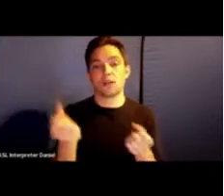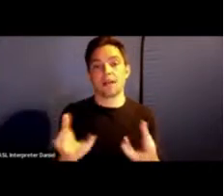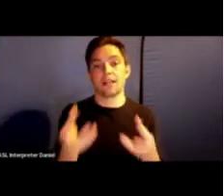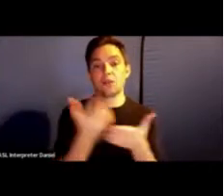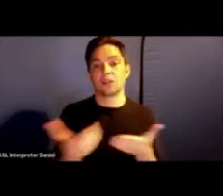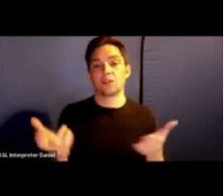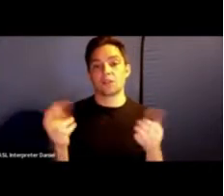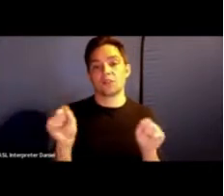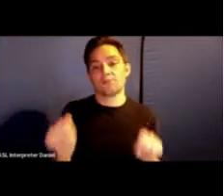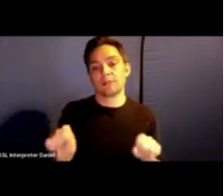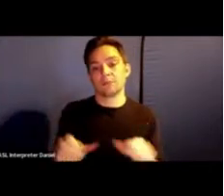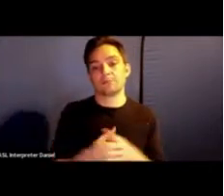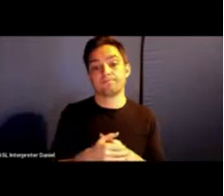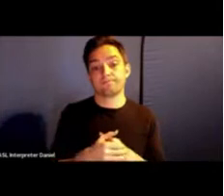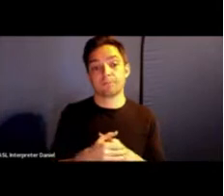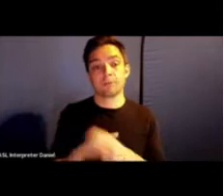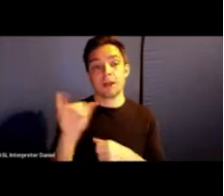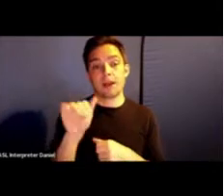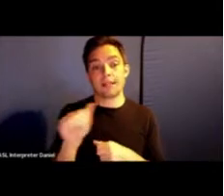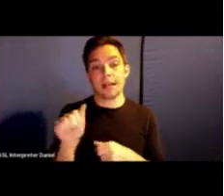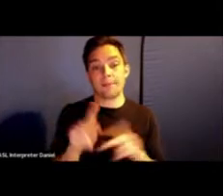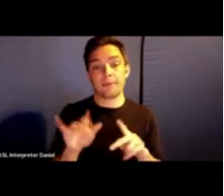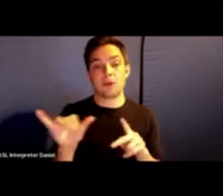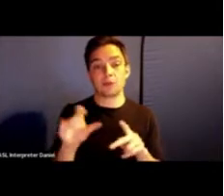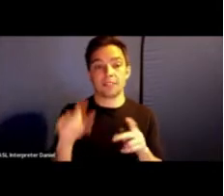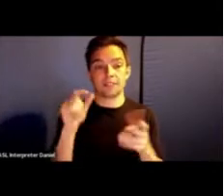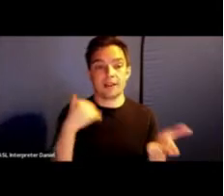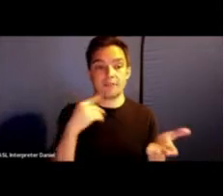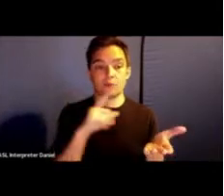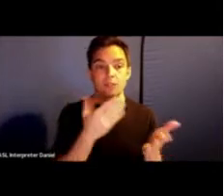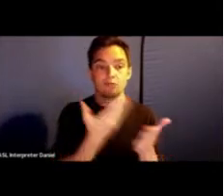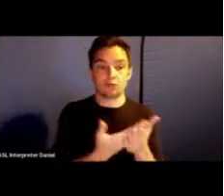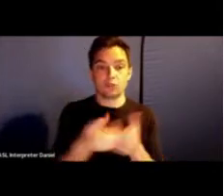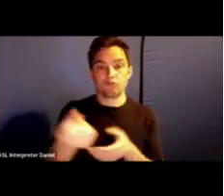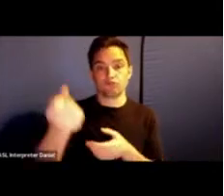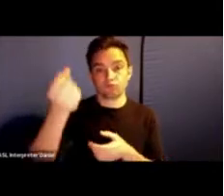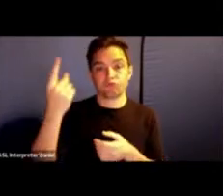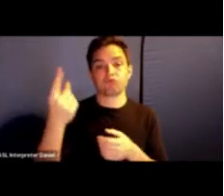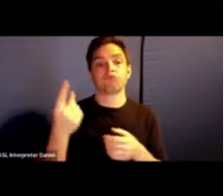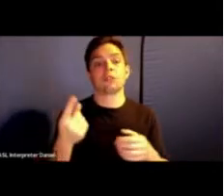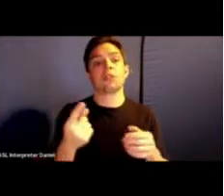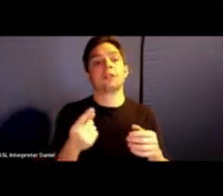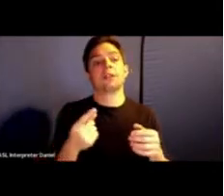can, the I&A people must also have a really good understanding of the necessary paperwork